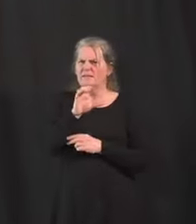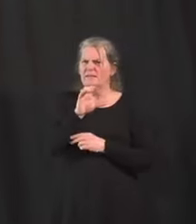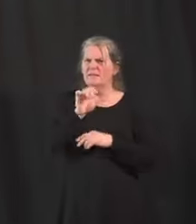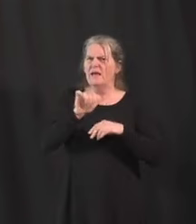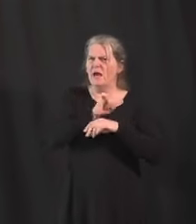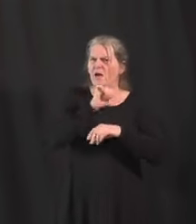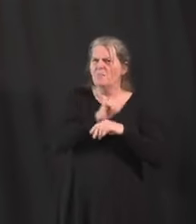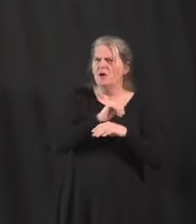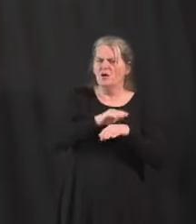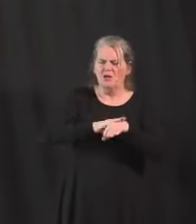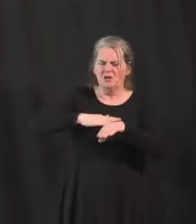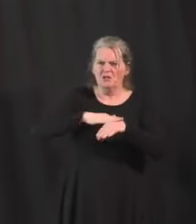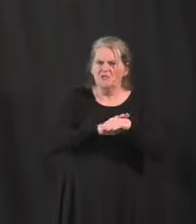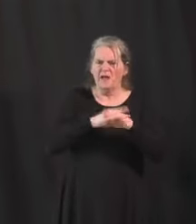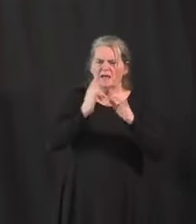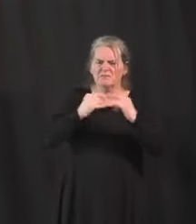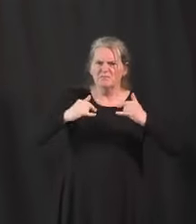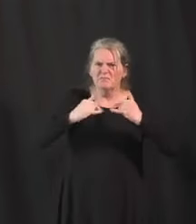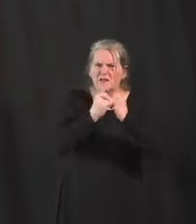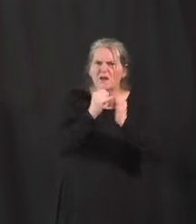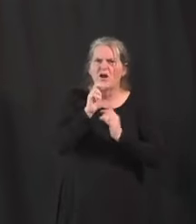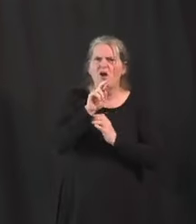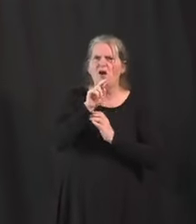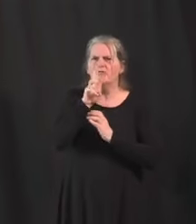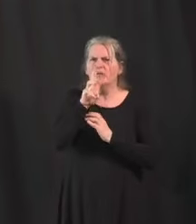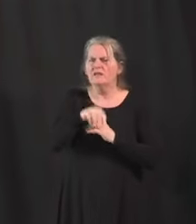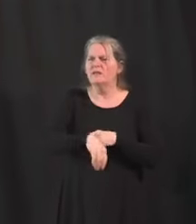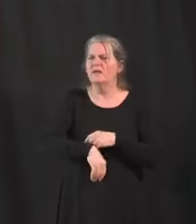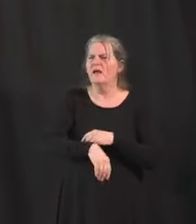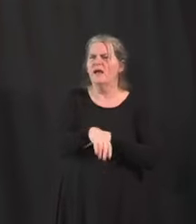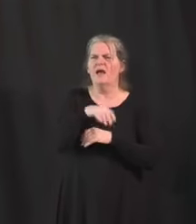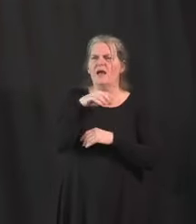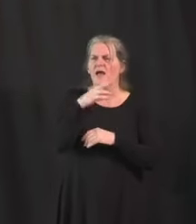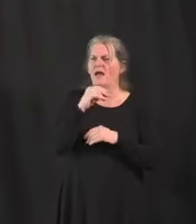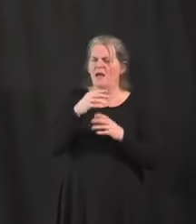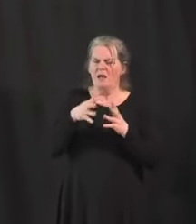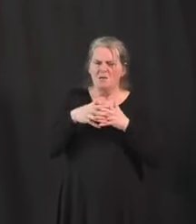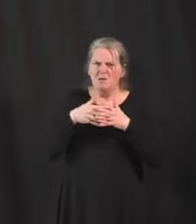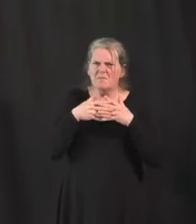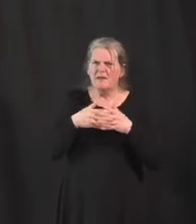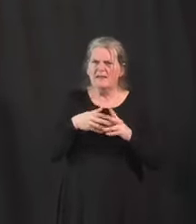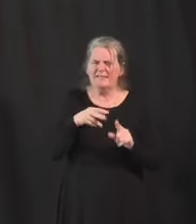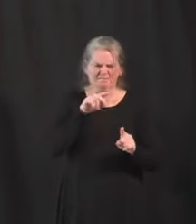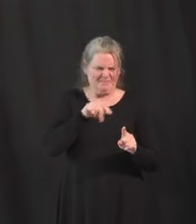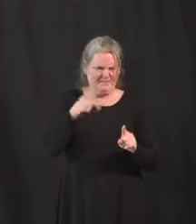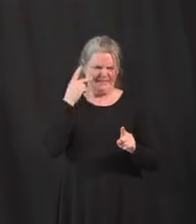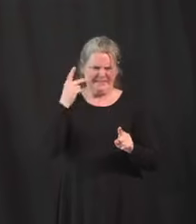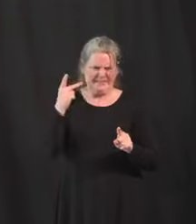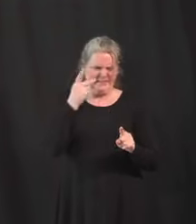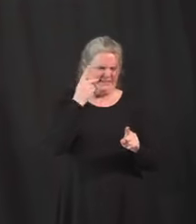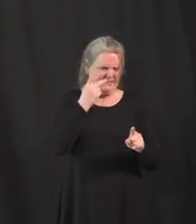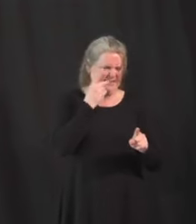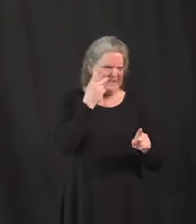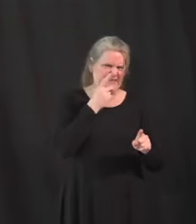CAMPERS, RVs, EVEN SOME WITH EU PLATES PASSING THROUGH. WITH ENFORCEMENT AT THE BORDERS IS THERE ANY EVIDENCE THAT